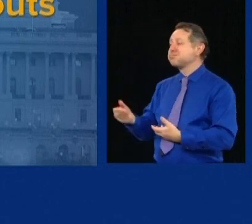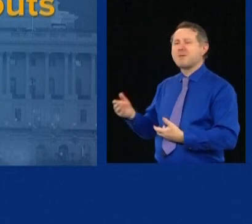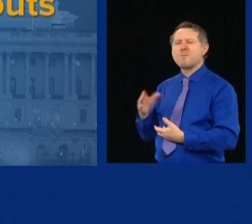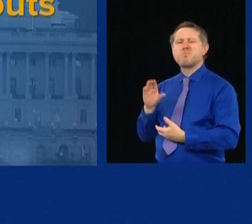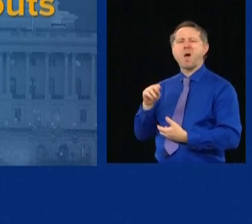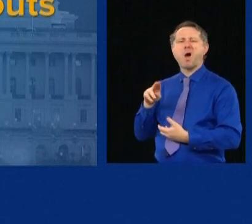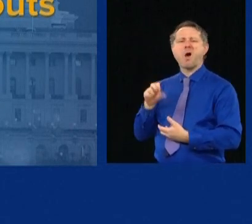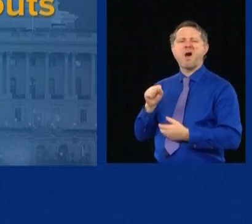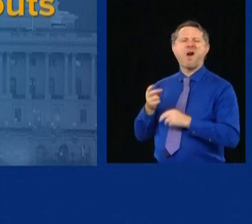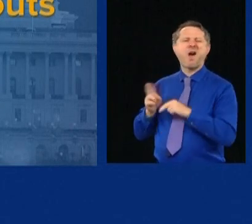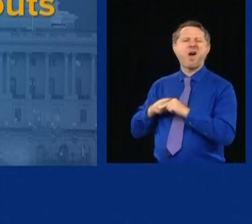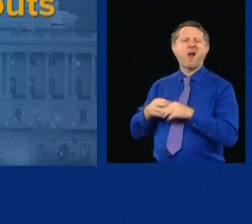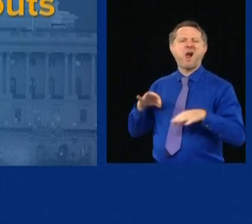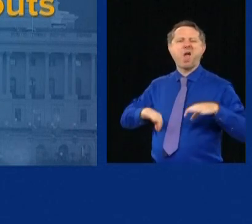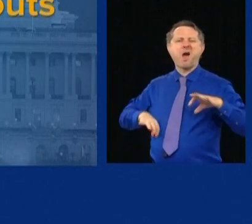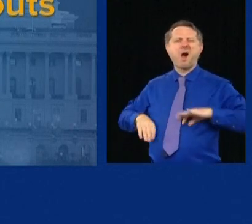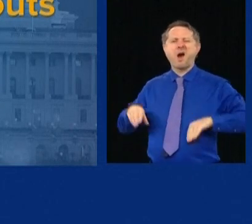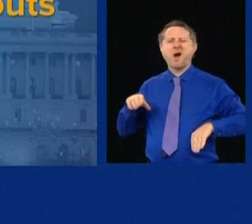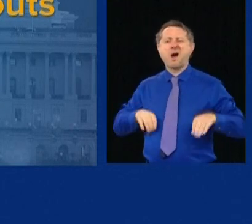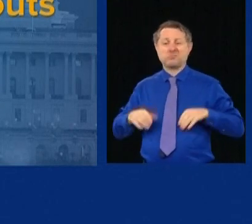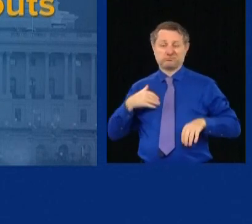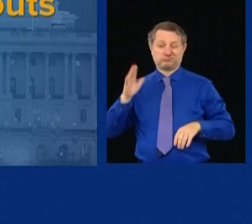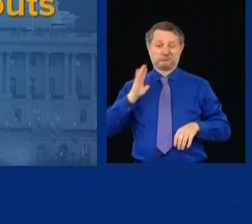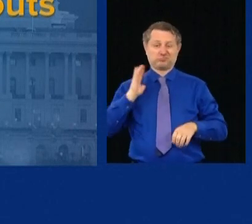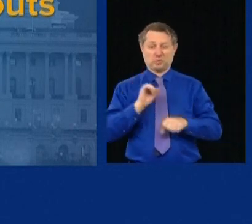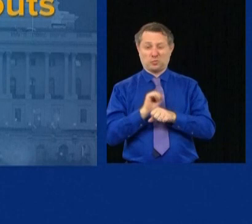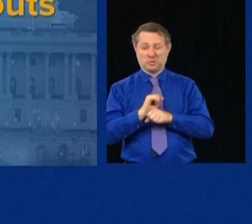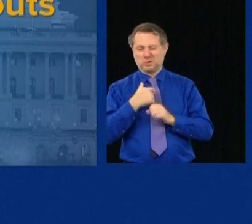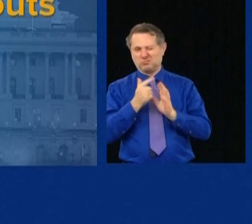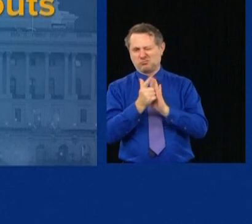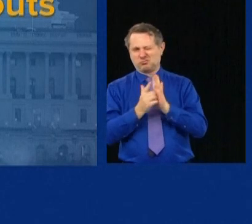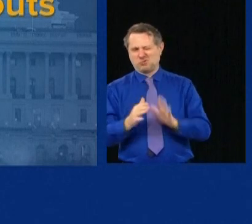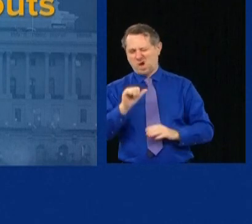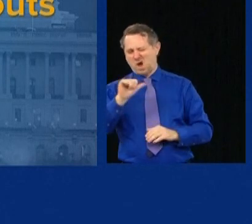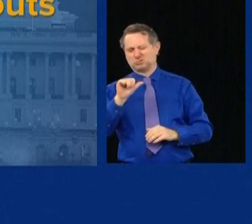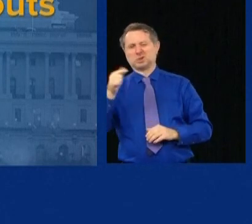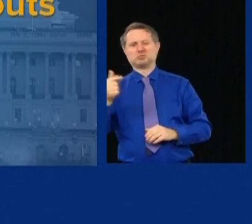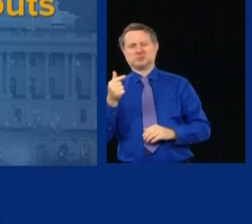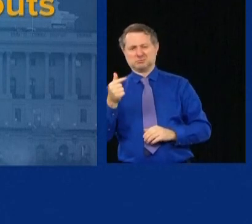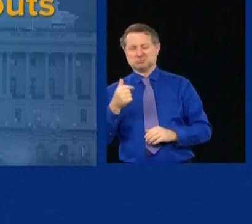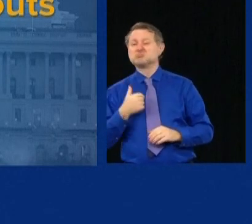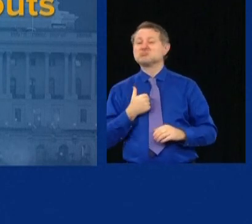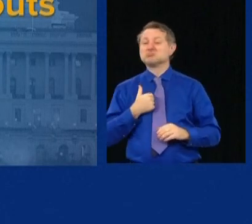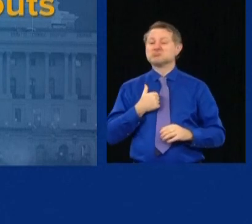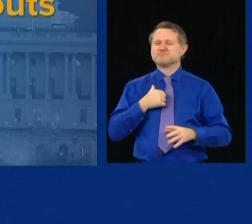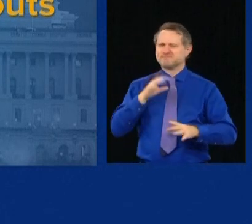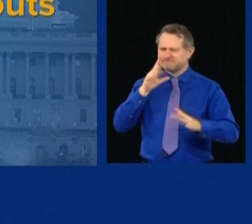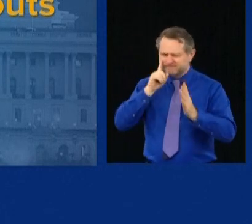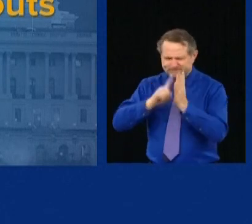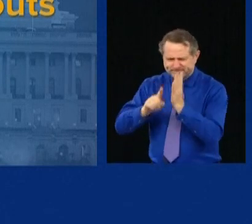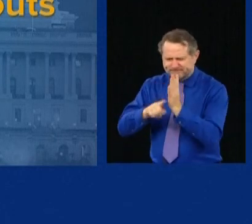THE CORPORATIONS TOOK THE MONEY AND PAID THEMSELVES WITH THE MONEY. I WAS ATTORNEY GENERAL AT THE